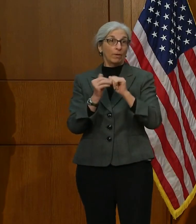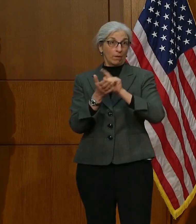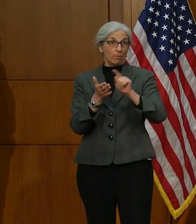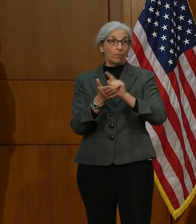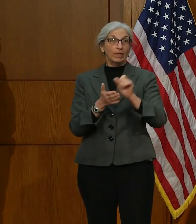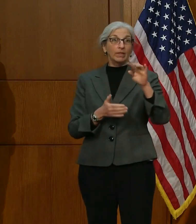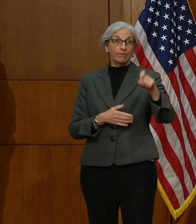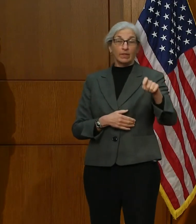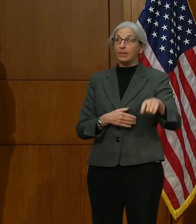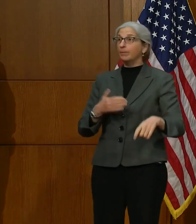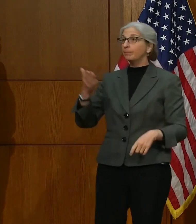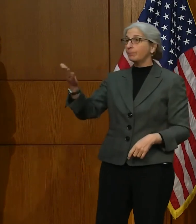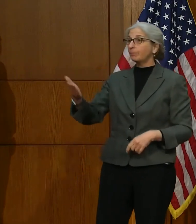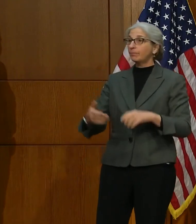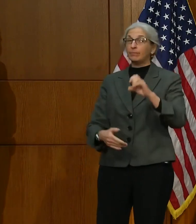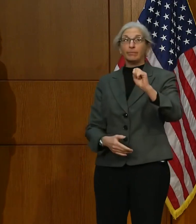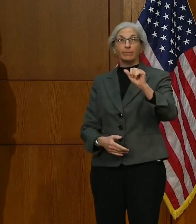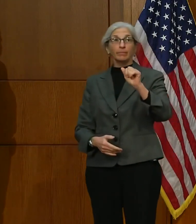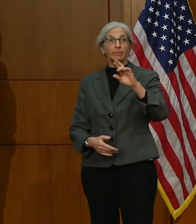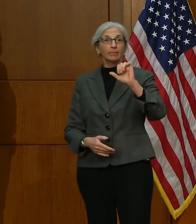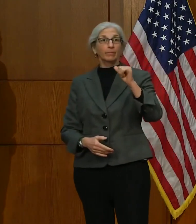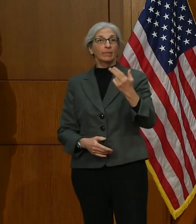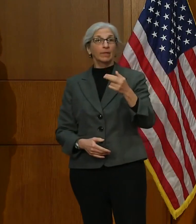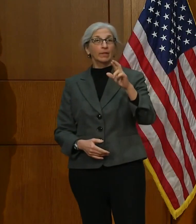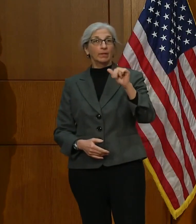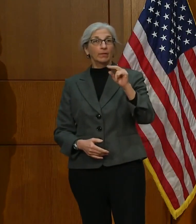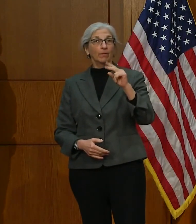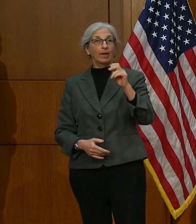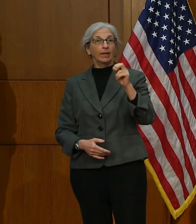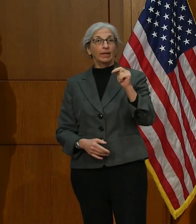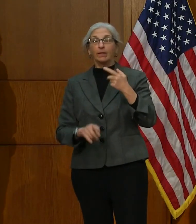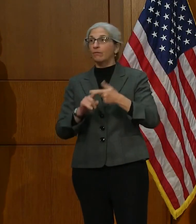AND IF NEEDED MORE OFTEN, WE